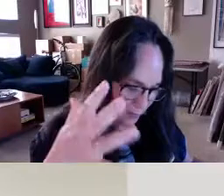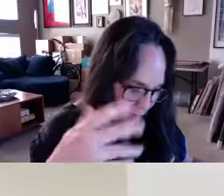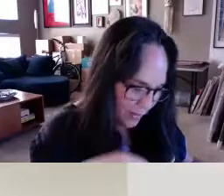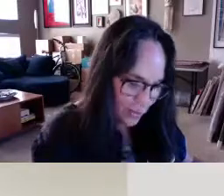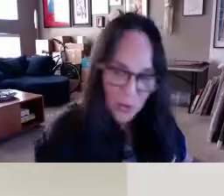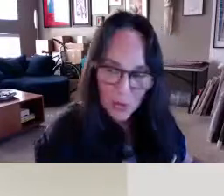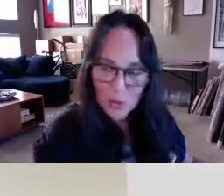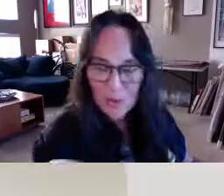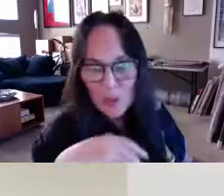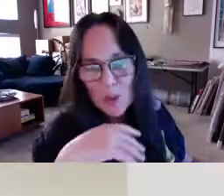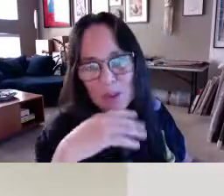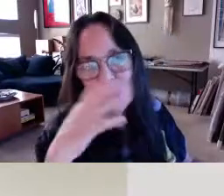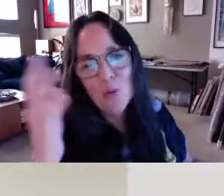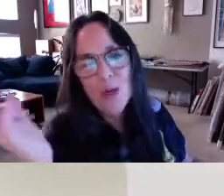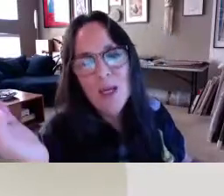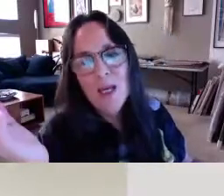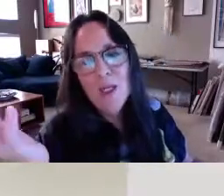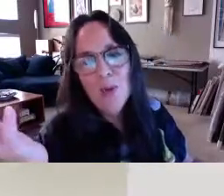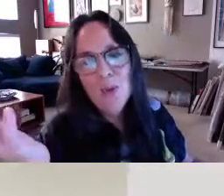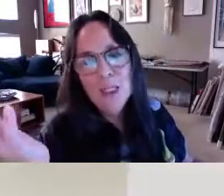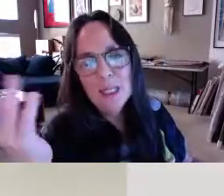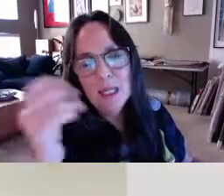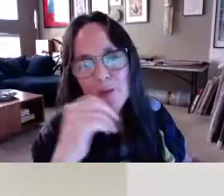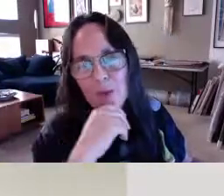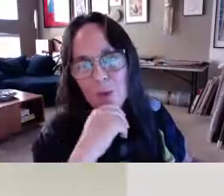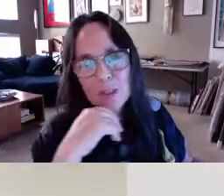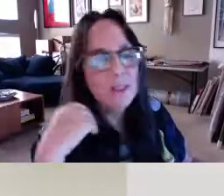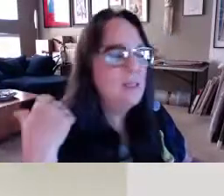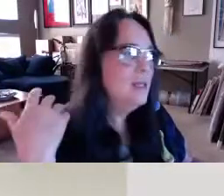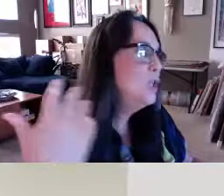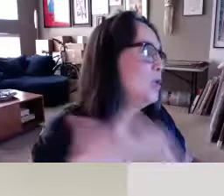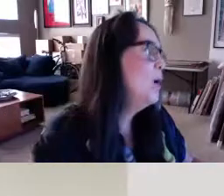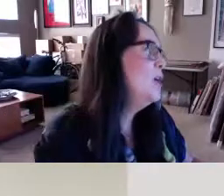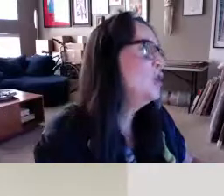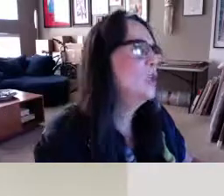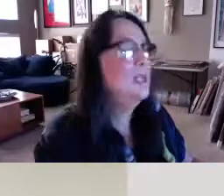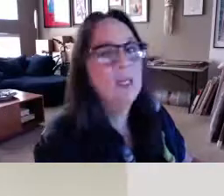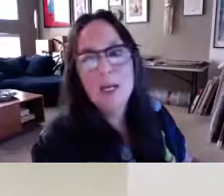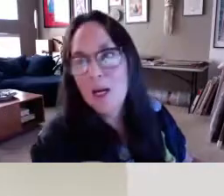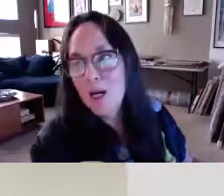Defiance 2 and Defiance 1 so you know just thinking of you know this continuation of